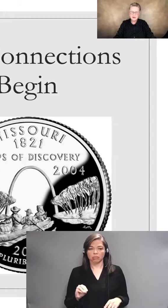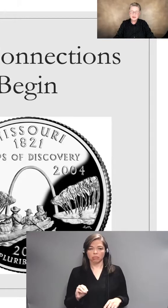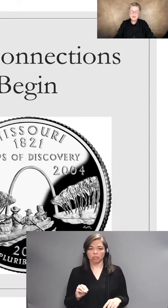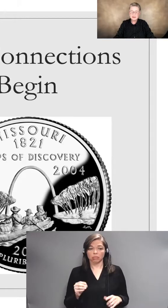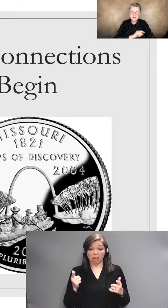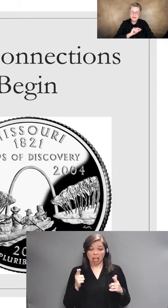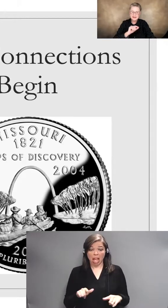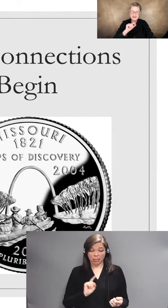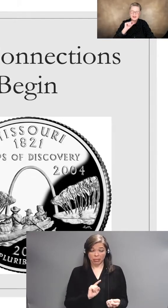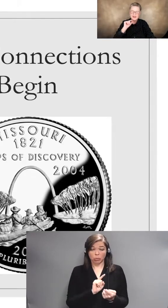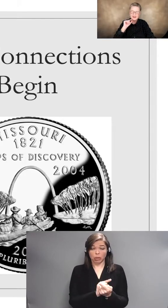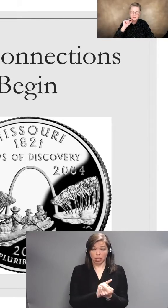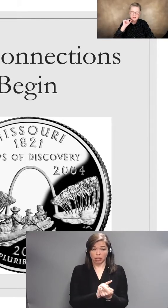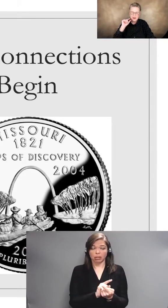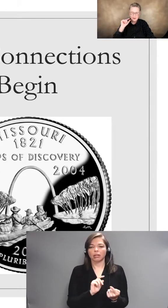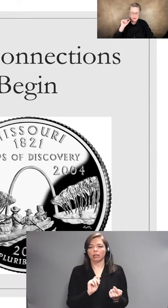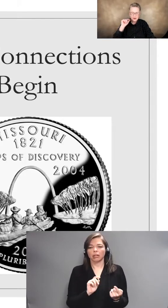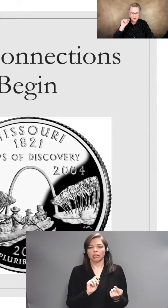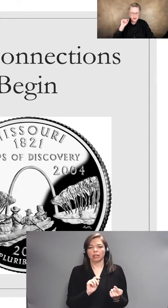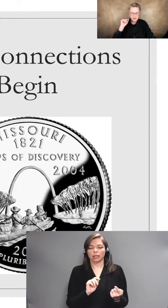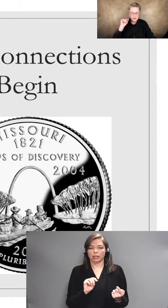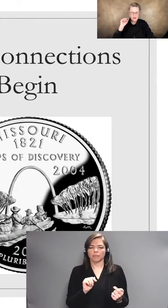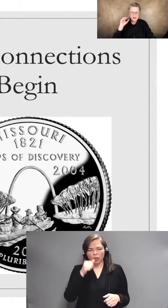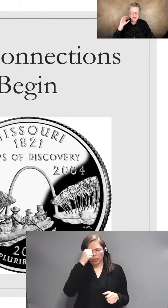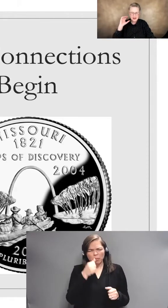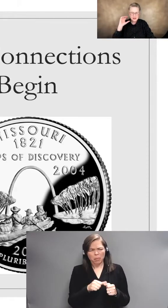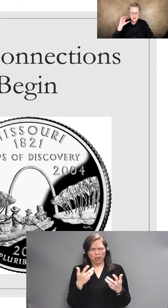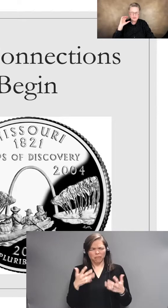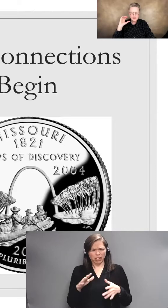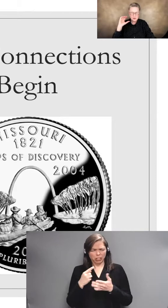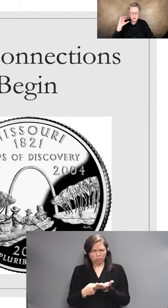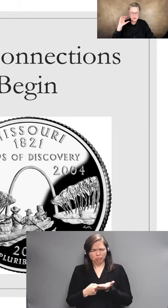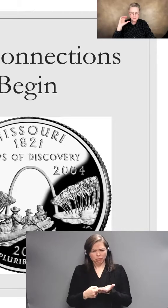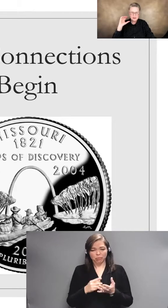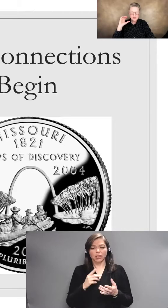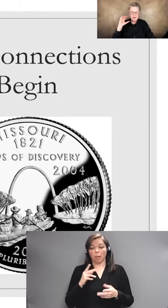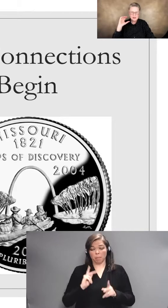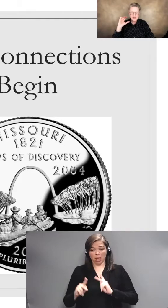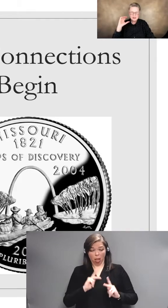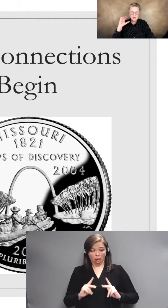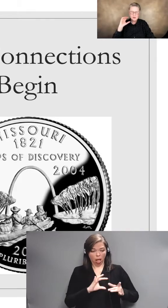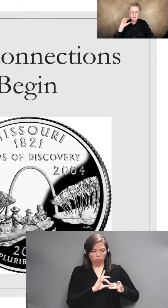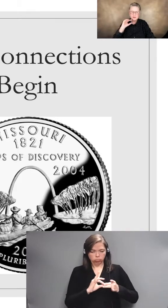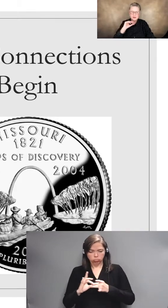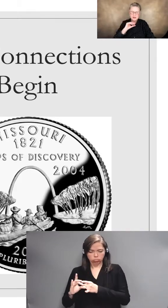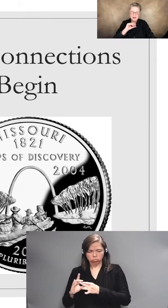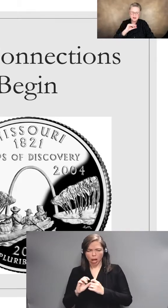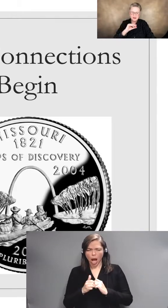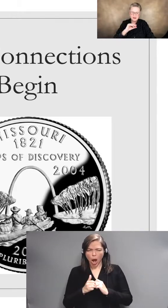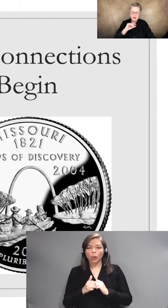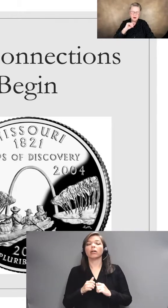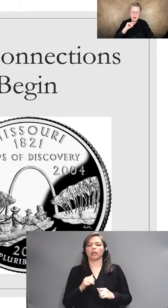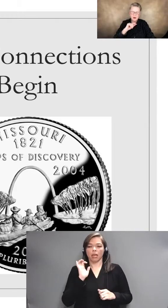and this remember when I talked about the connection of people this was the beginning of